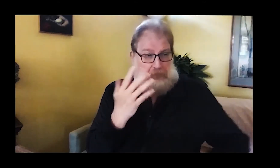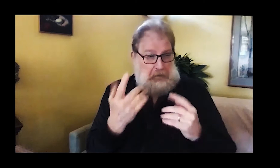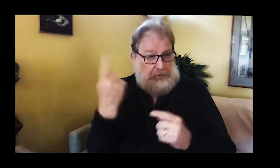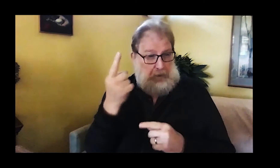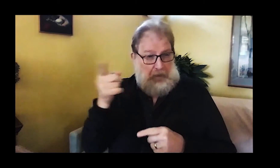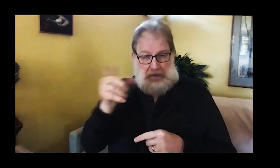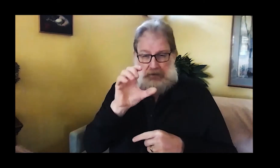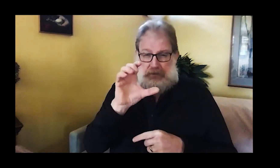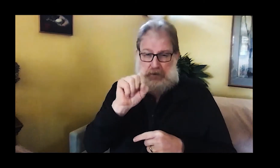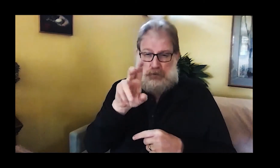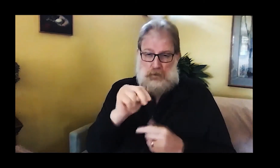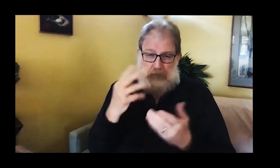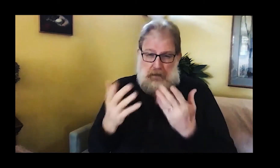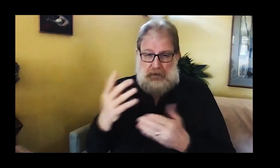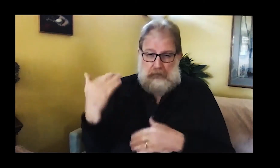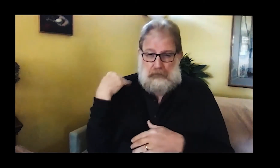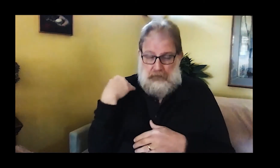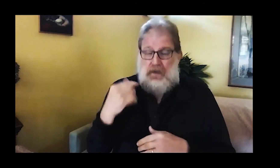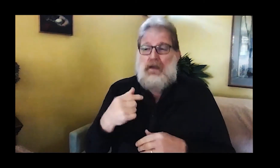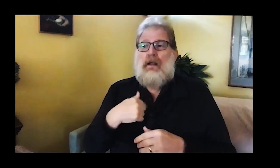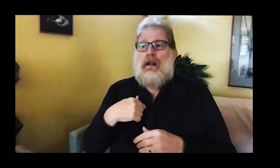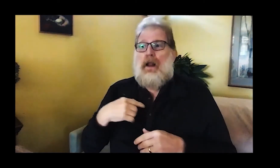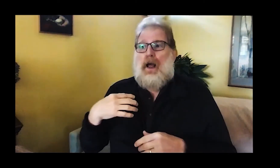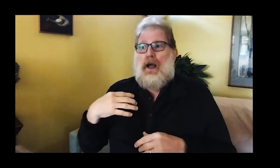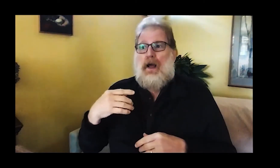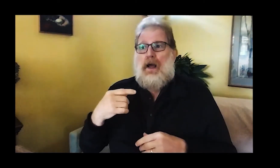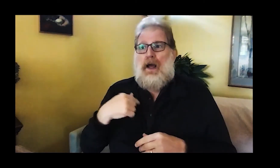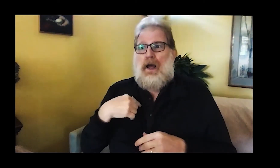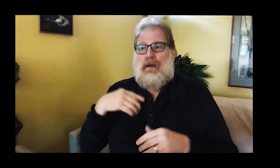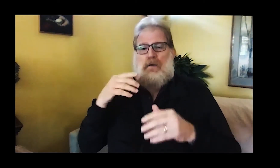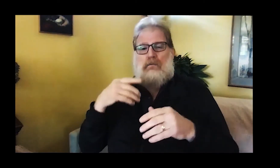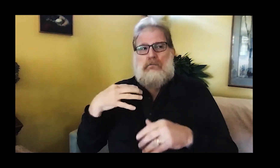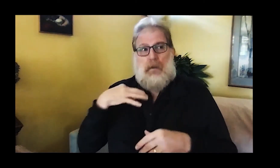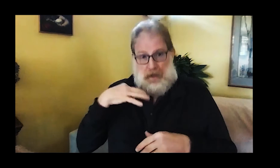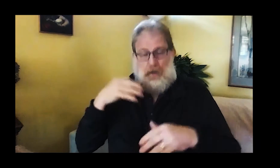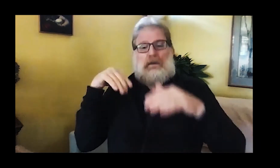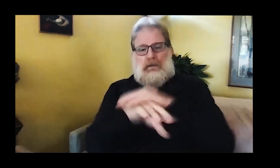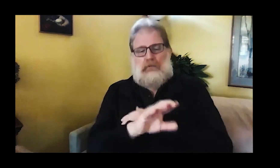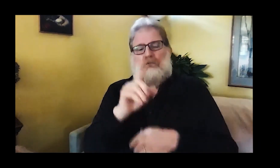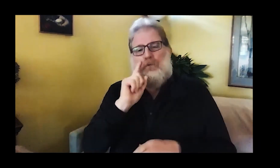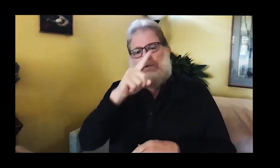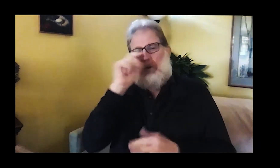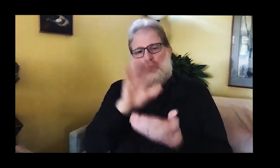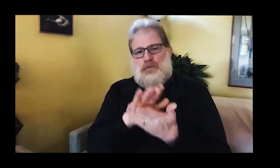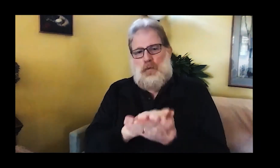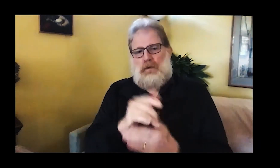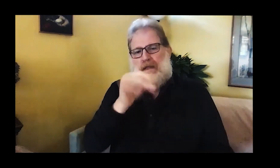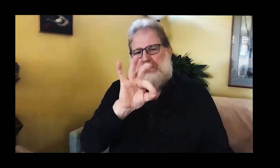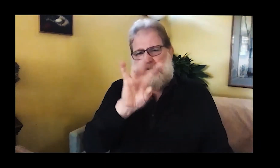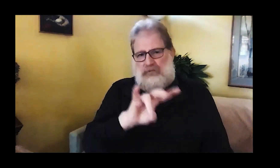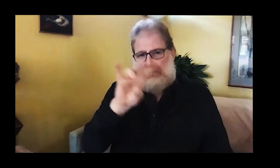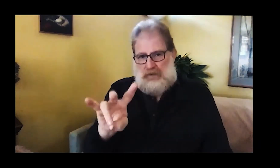Maybe someone at CSUN got in touch with me? Well I applied to get into summer school in 1977